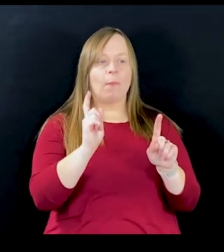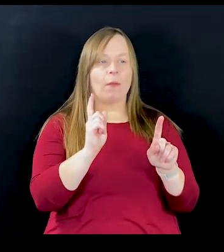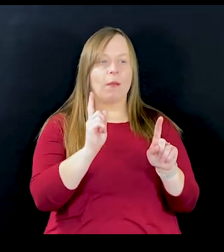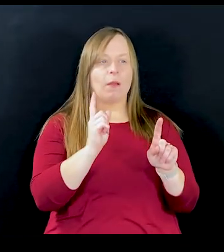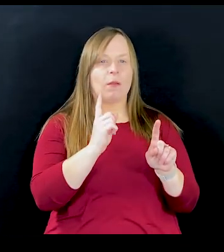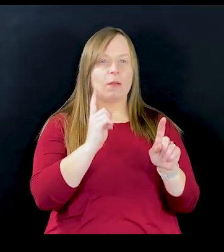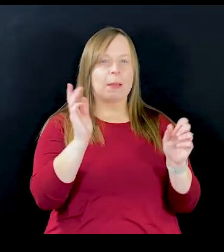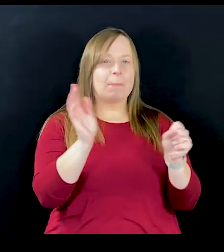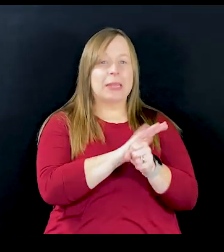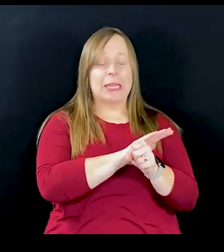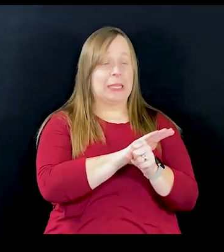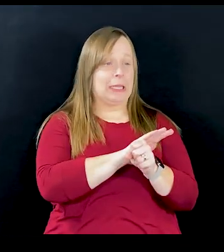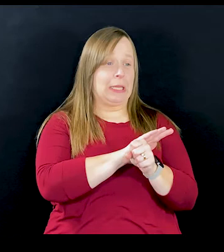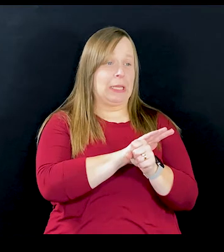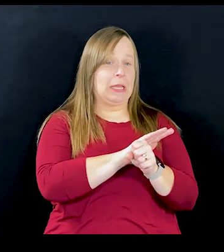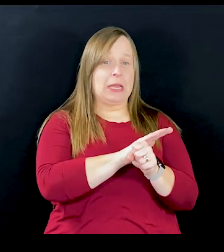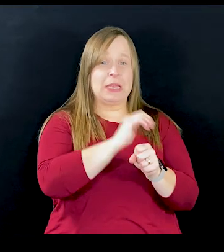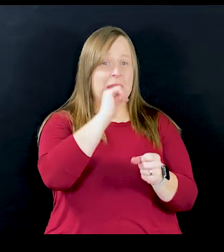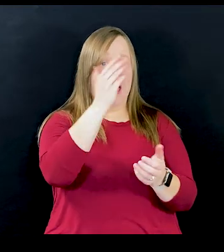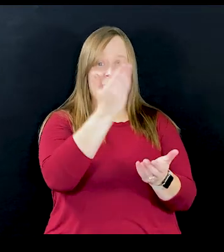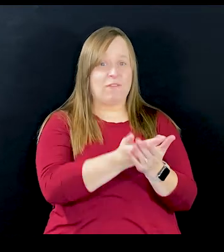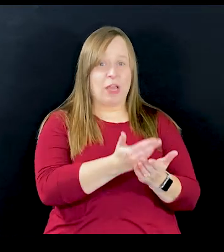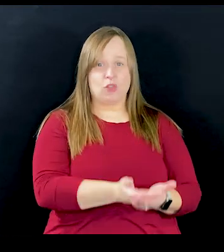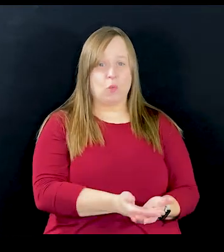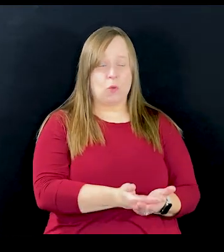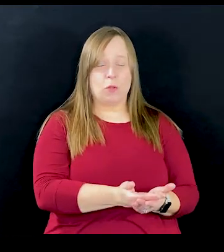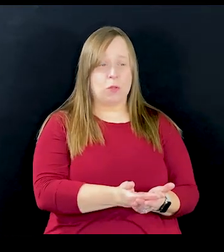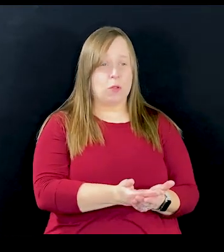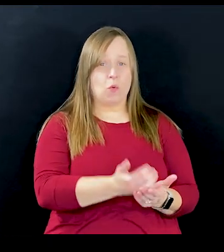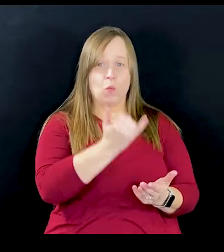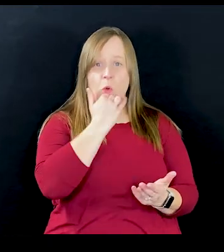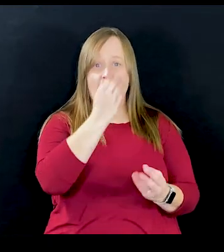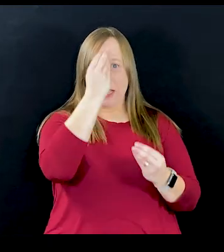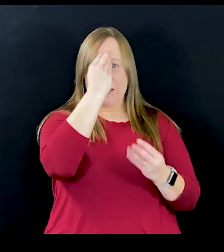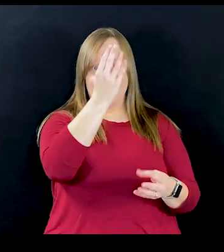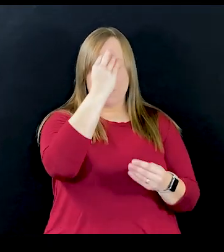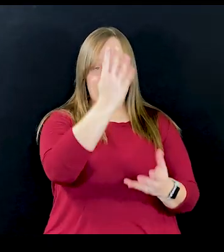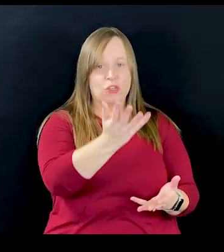based on completely unfactual, inaccurate information.